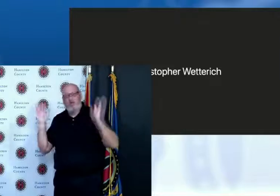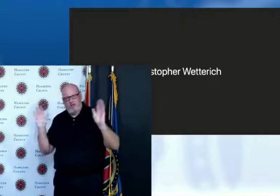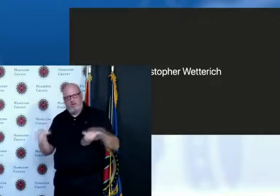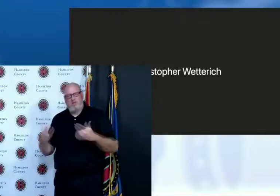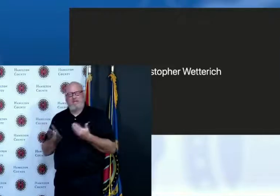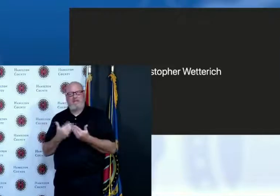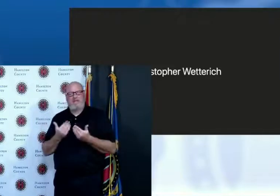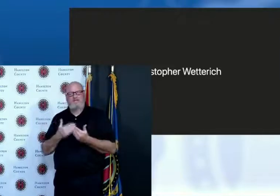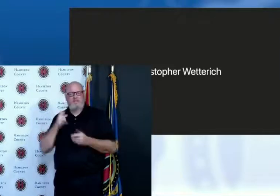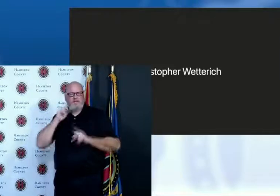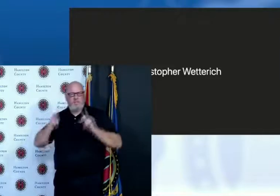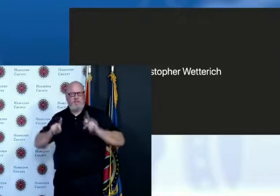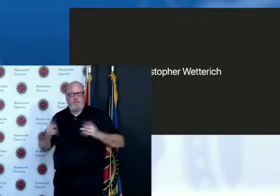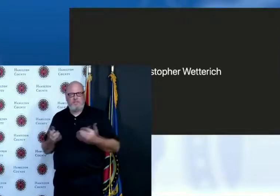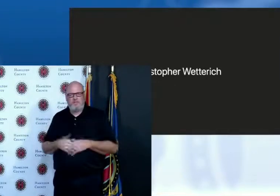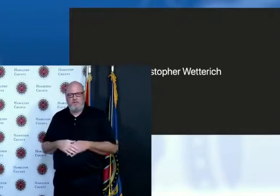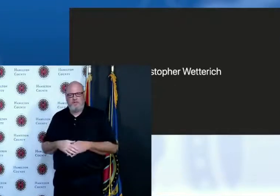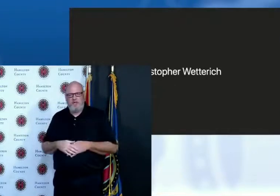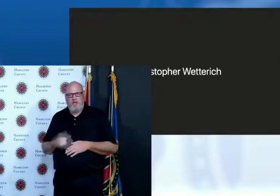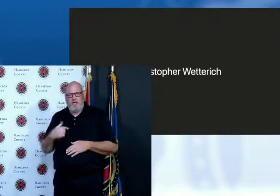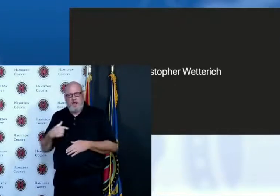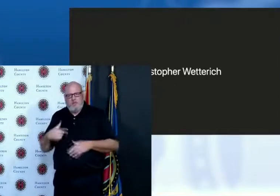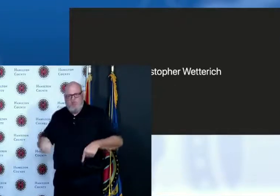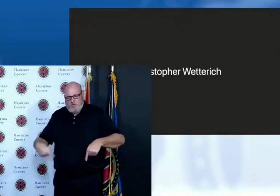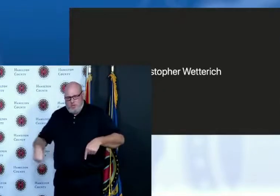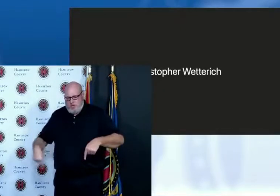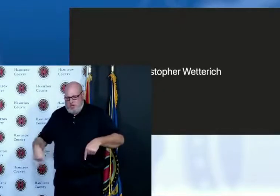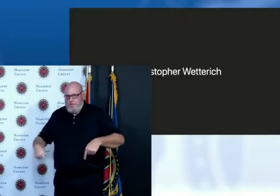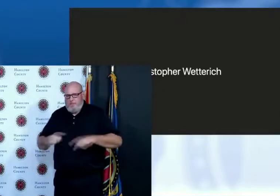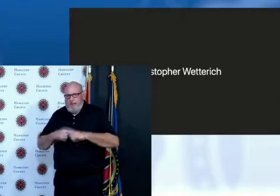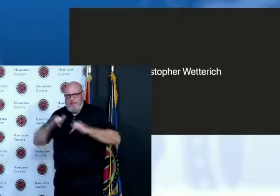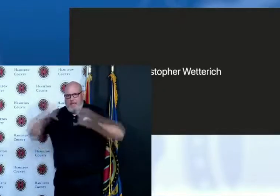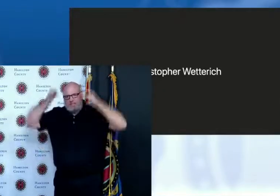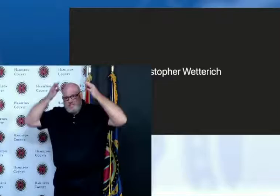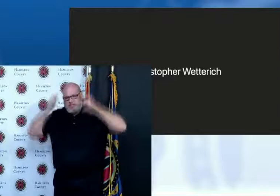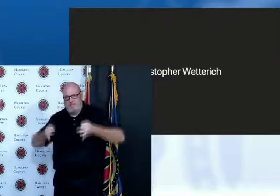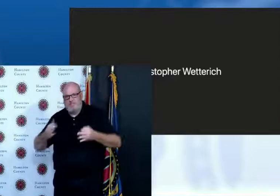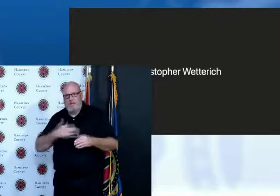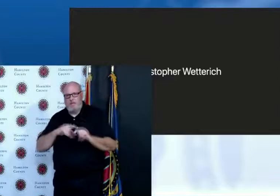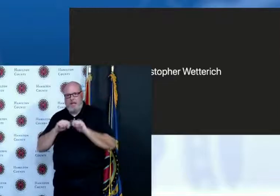it I got my team together my team actually talked me into making the shift and as a result we had